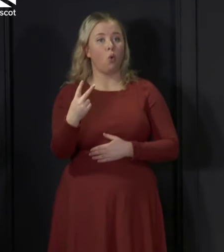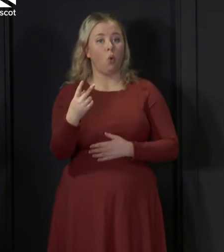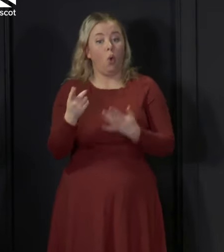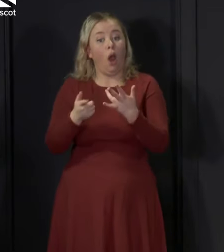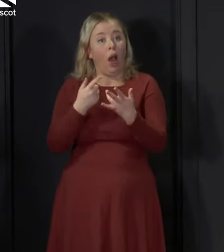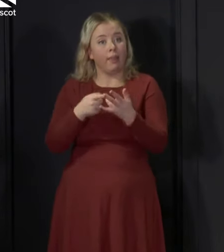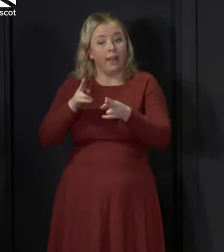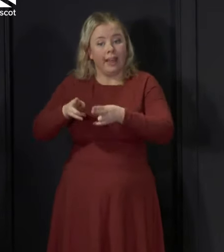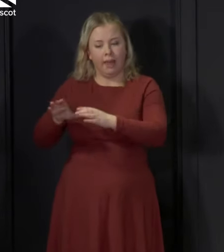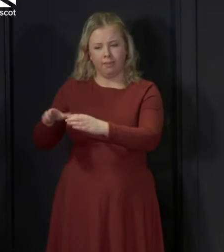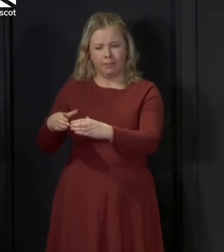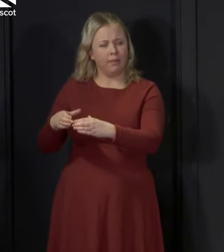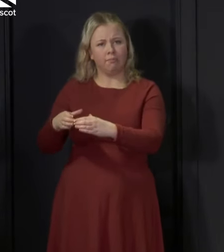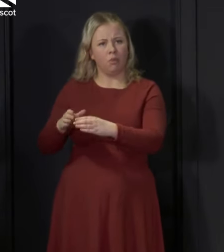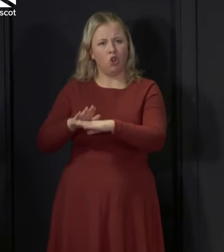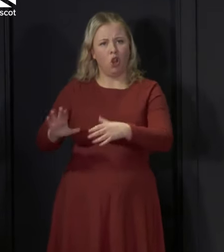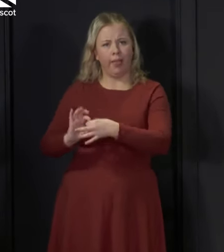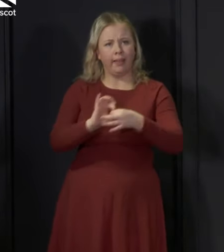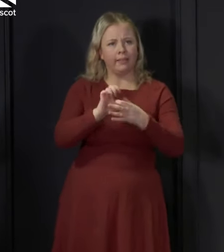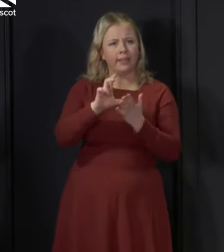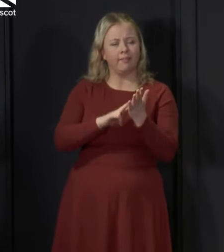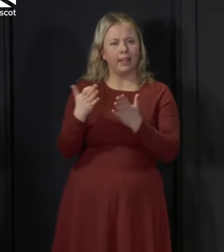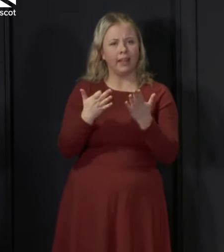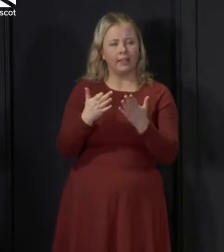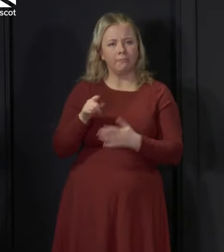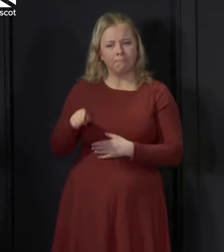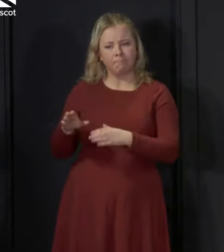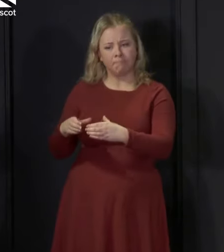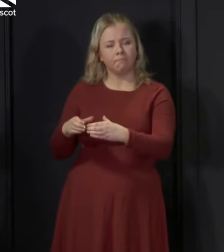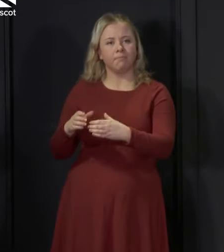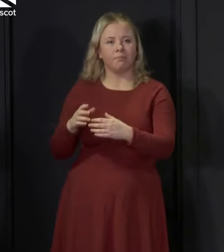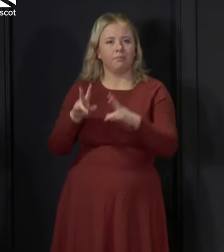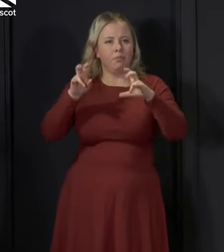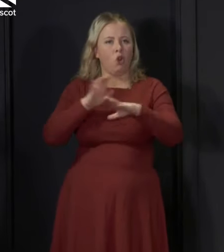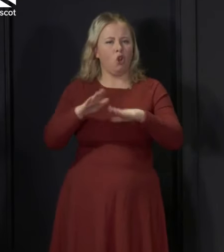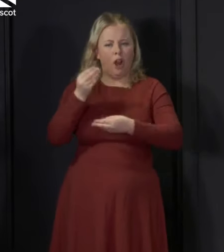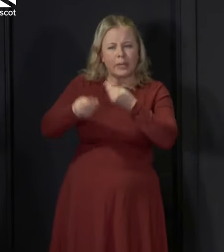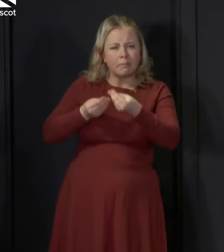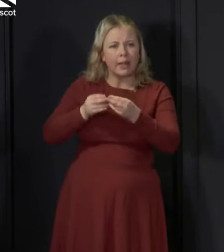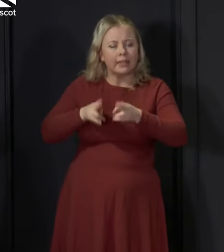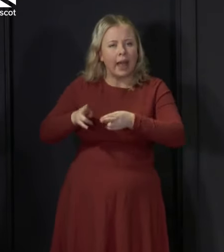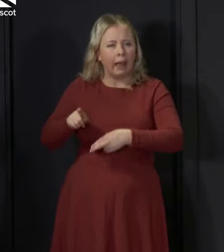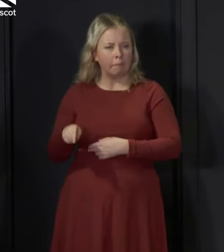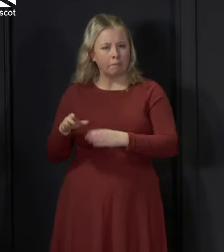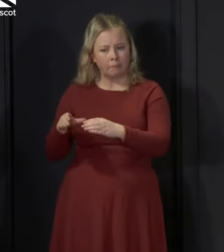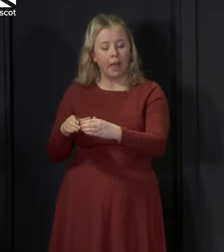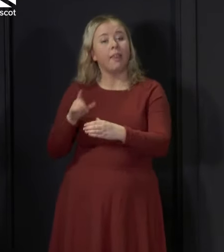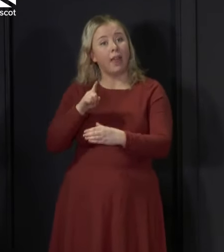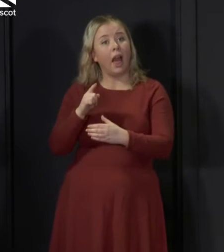attributed to the virus. That figure - for unexplained excess deaths - is actually also lower than in previous